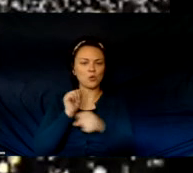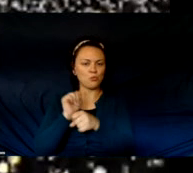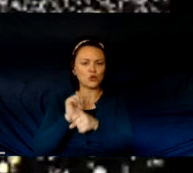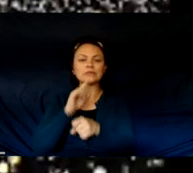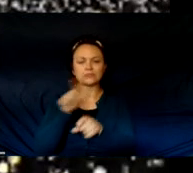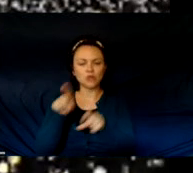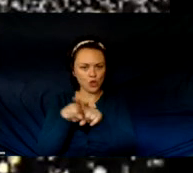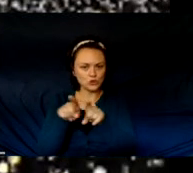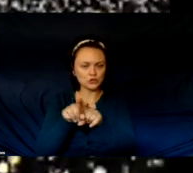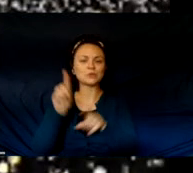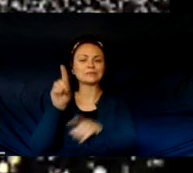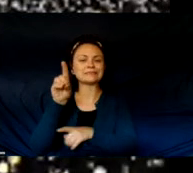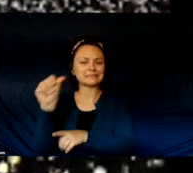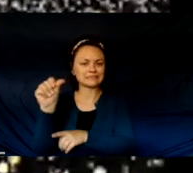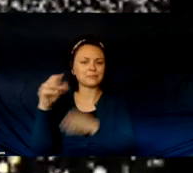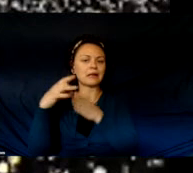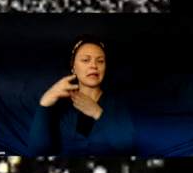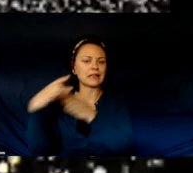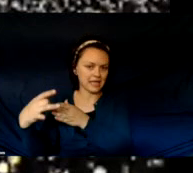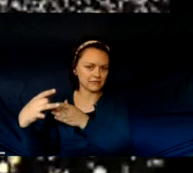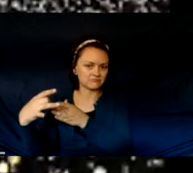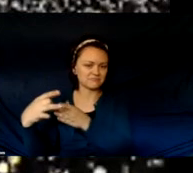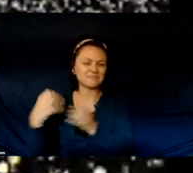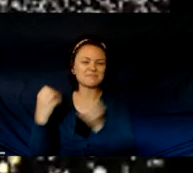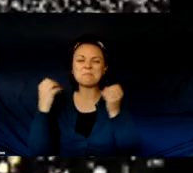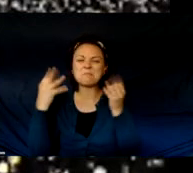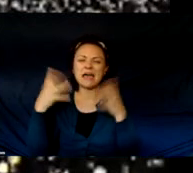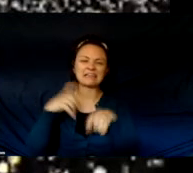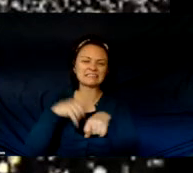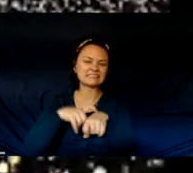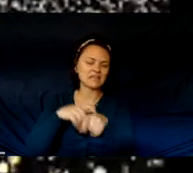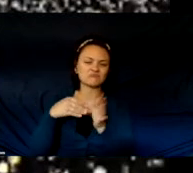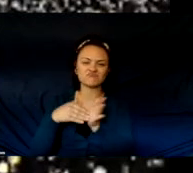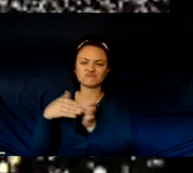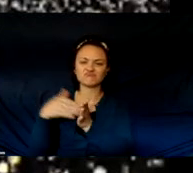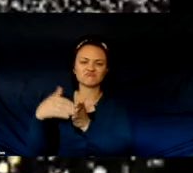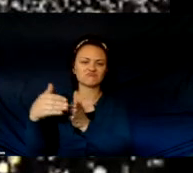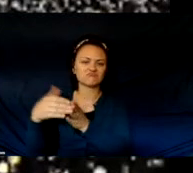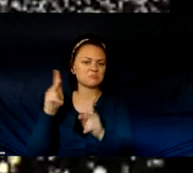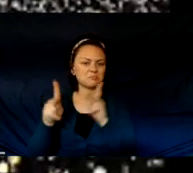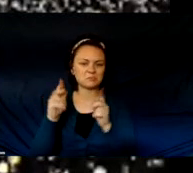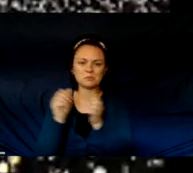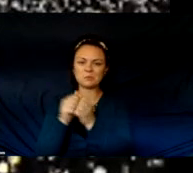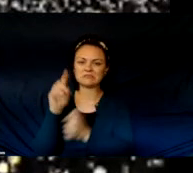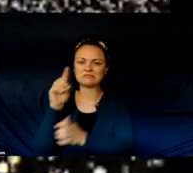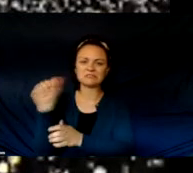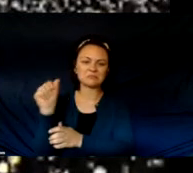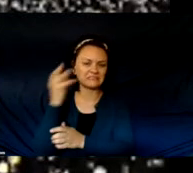Oftentimes we as individuals with disabilities get told,